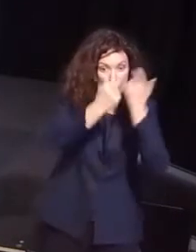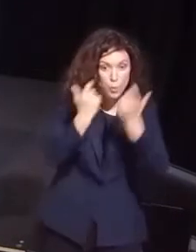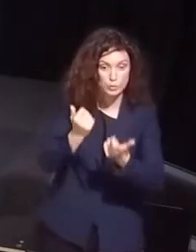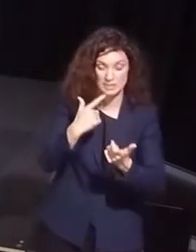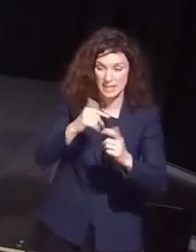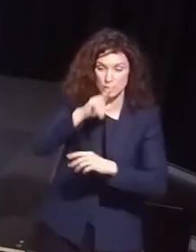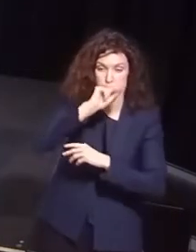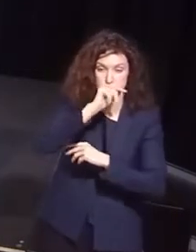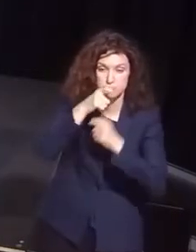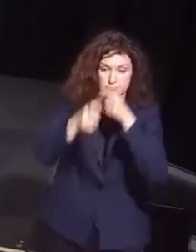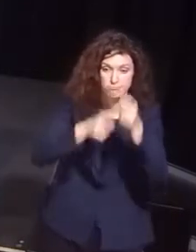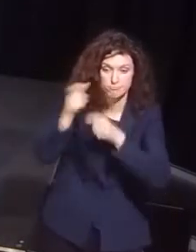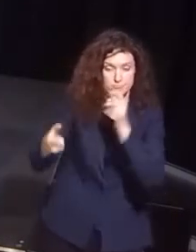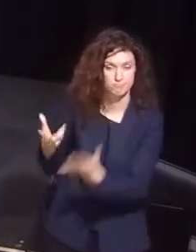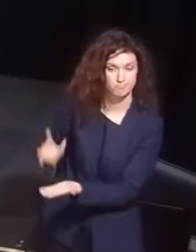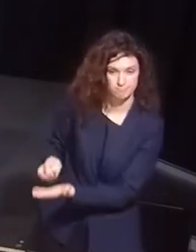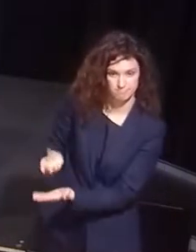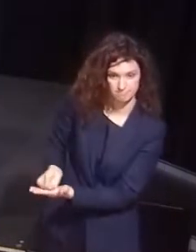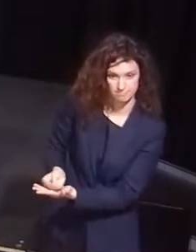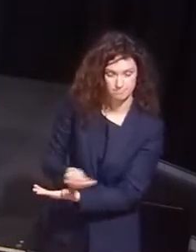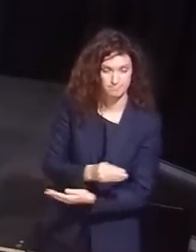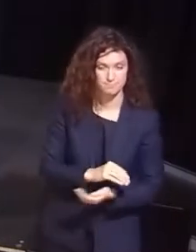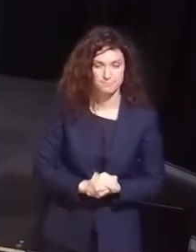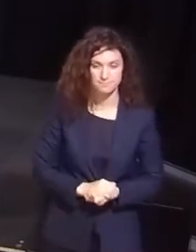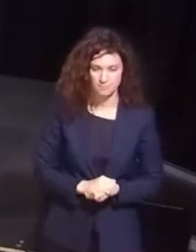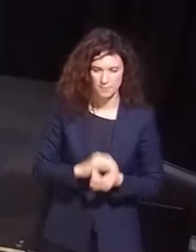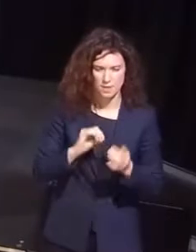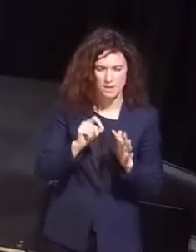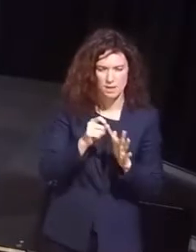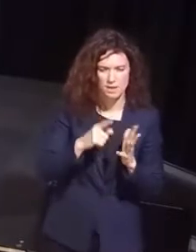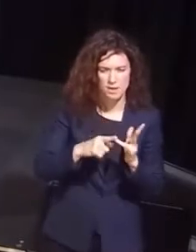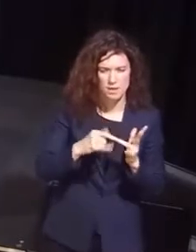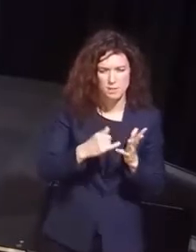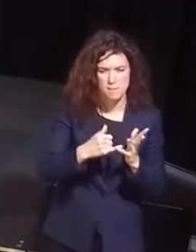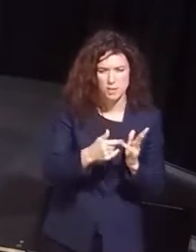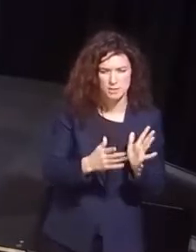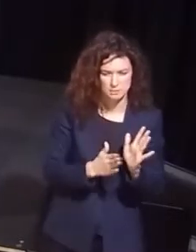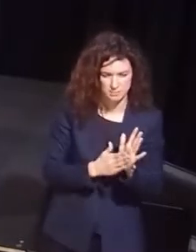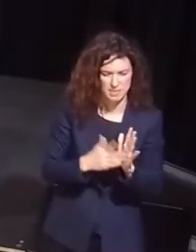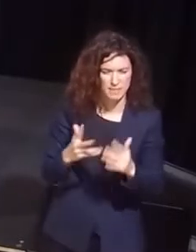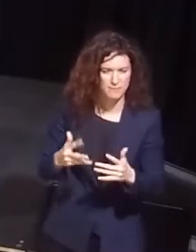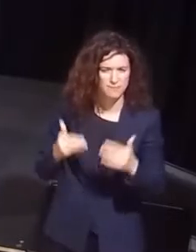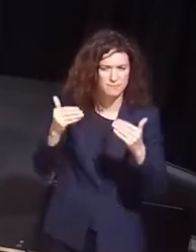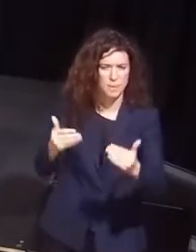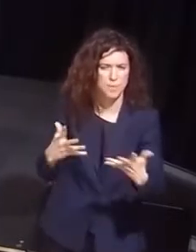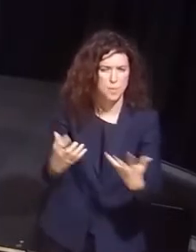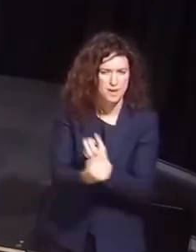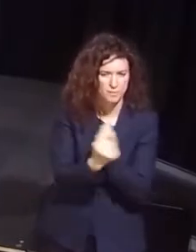The second wave of POSMs were far more powerful. The Environmental Control Unit, ECU,